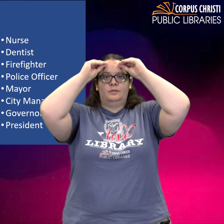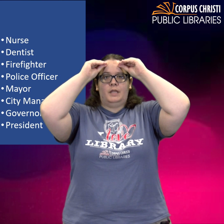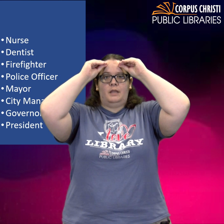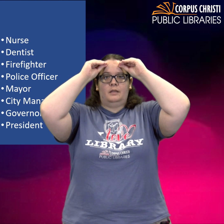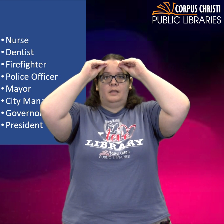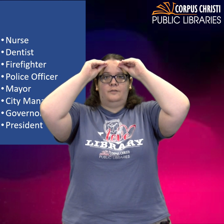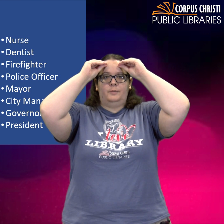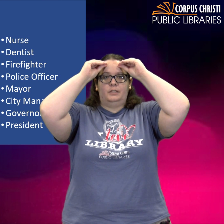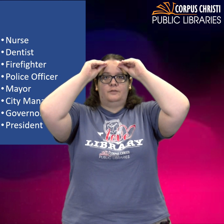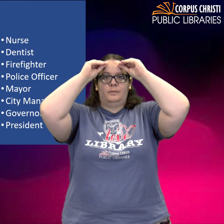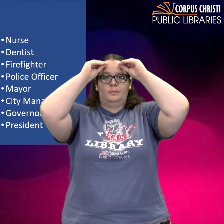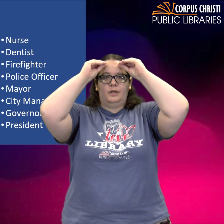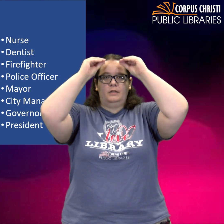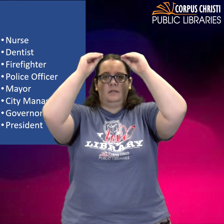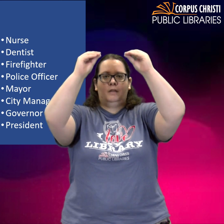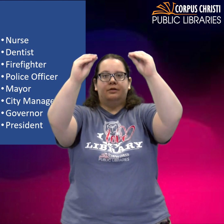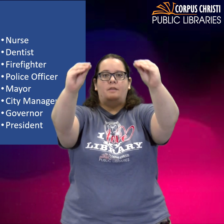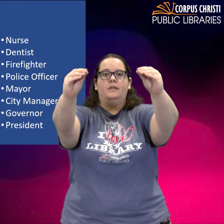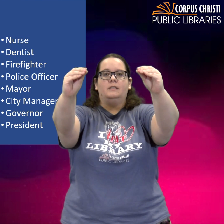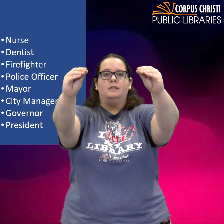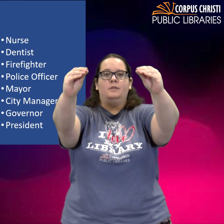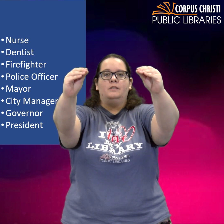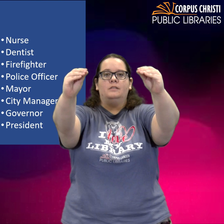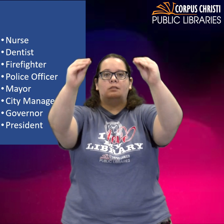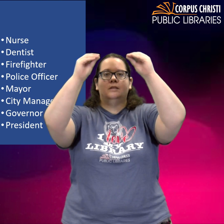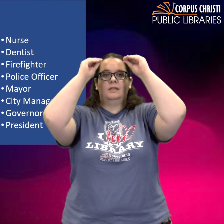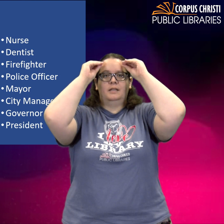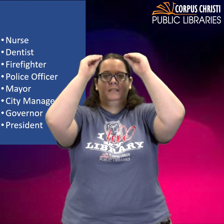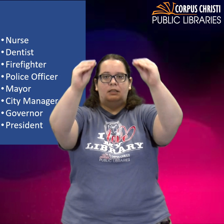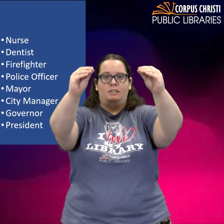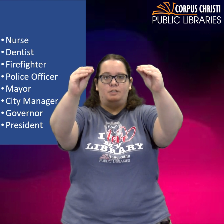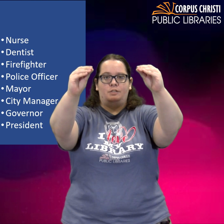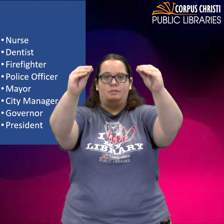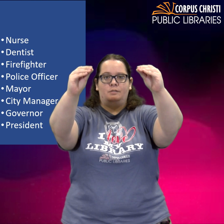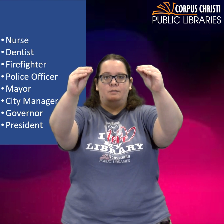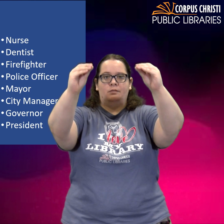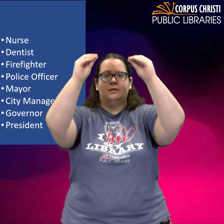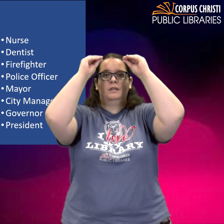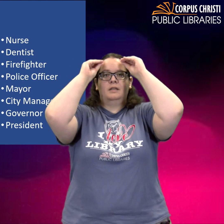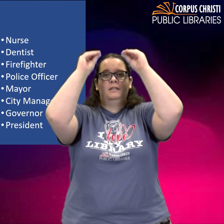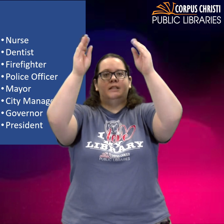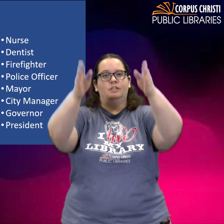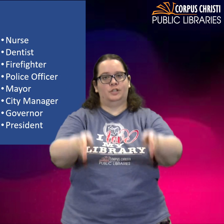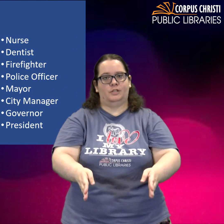you take the information from your brain and you're giving it to someone else. Teach. Teacher.